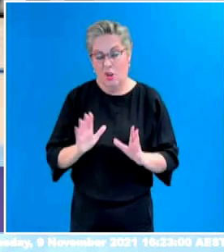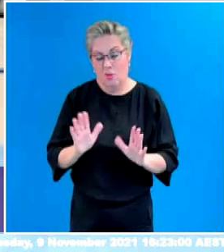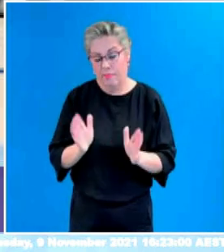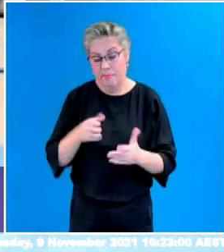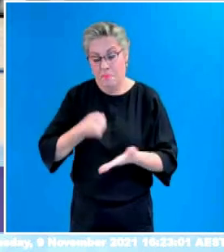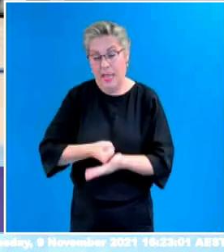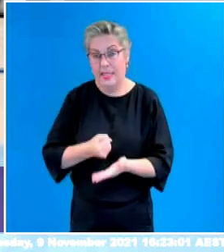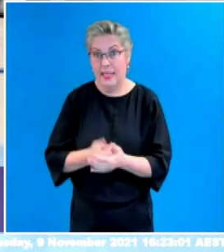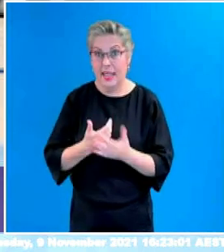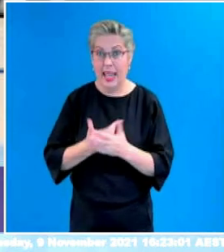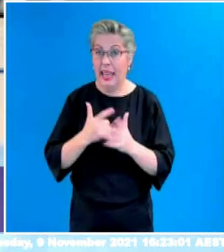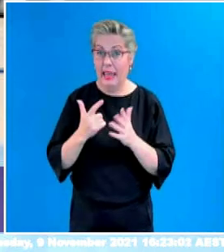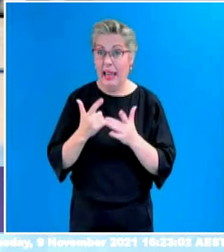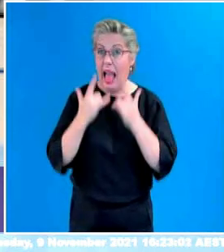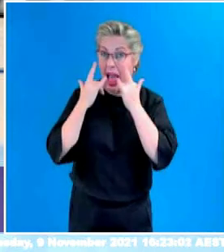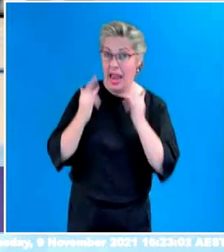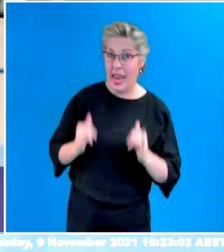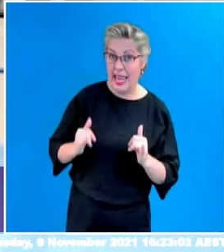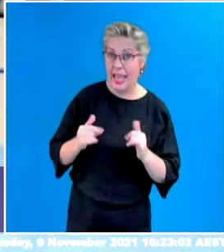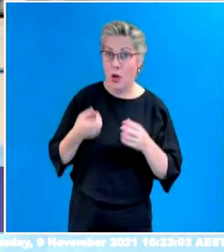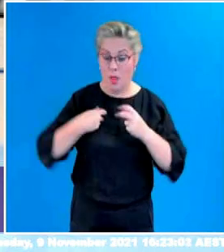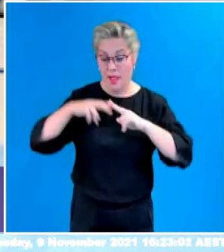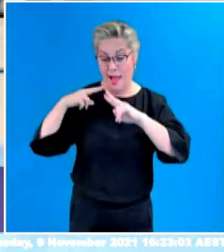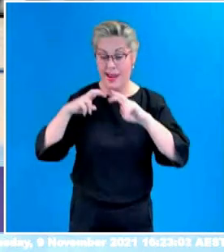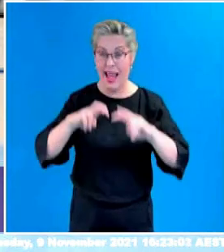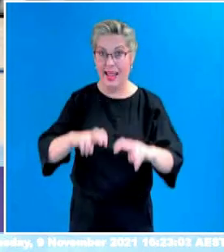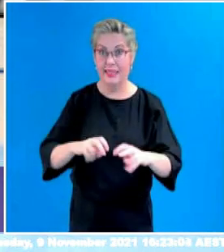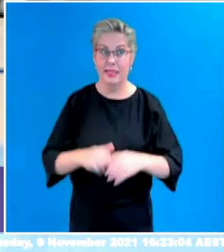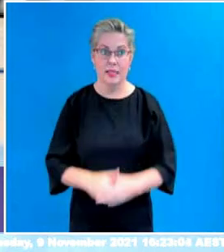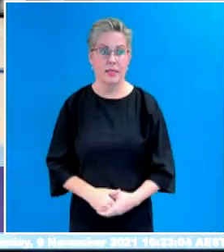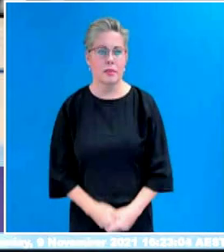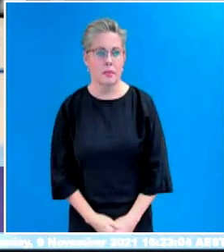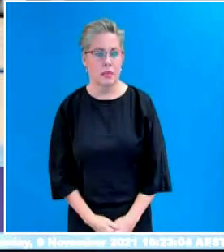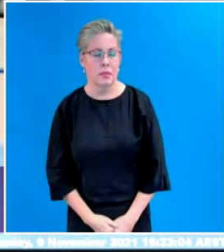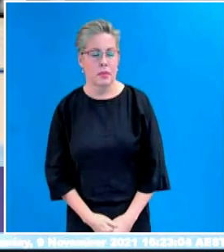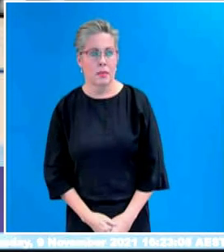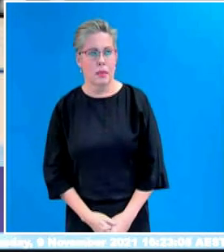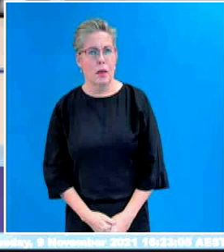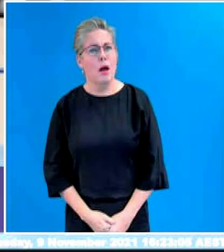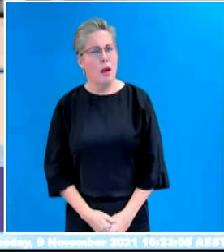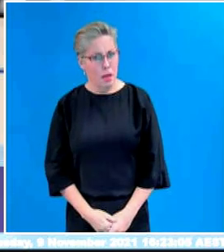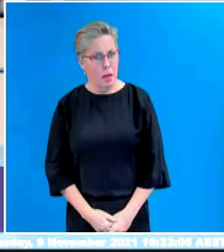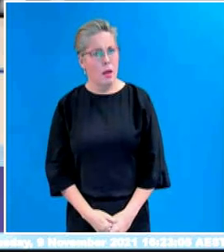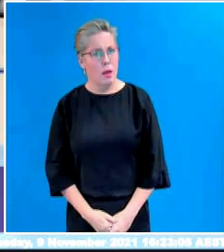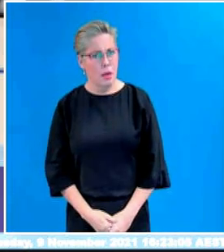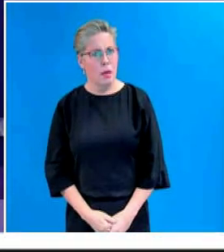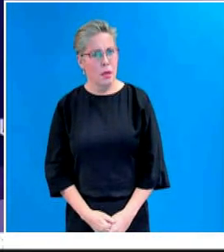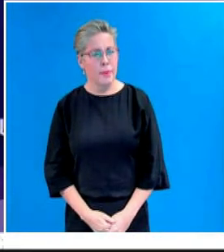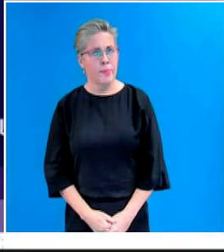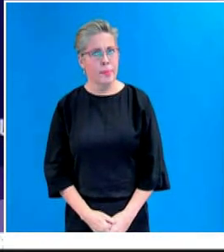I take it from your answer that it implies that on some occasions the